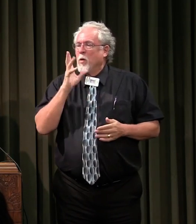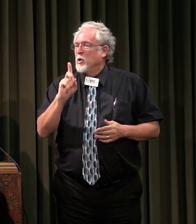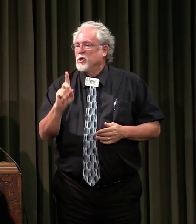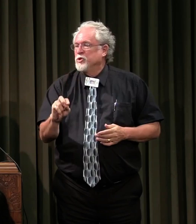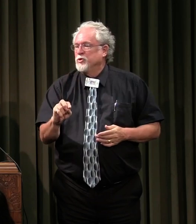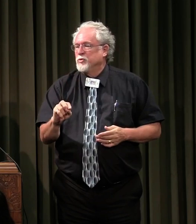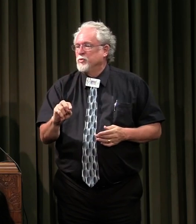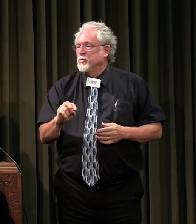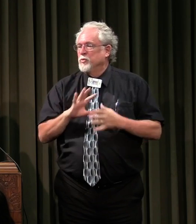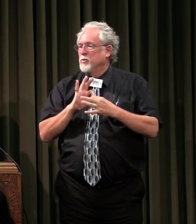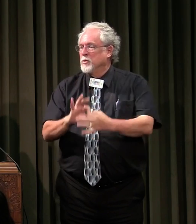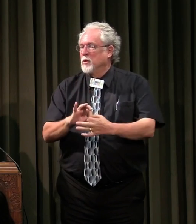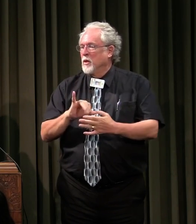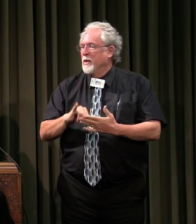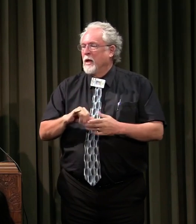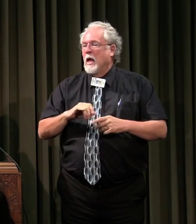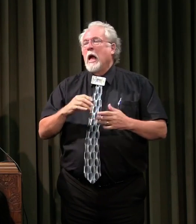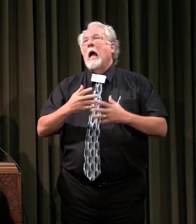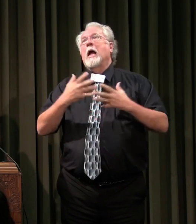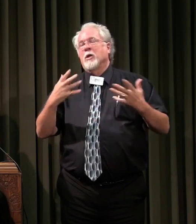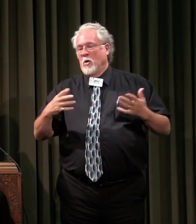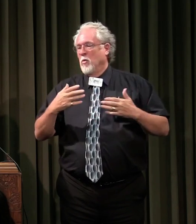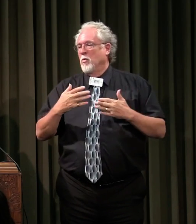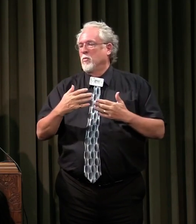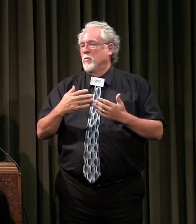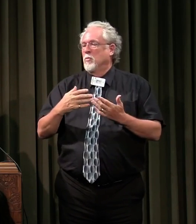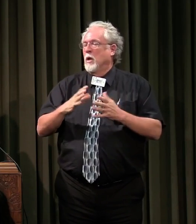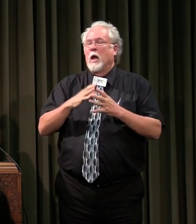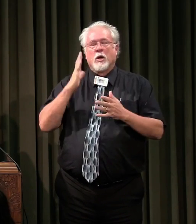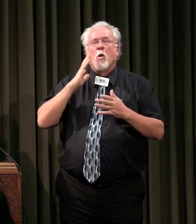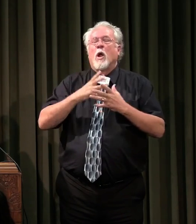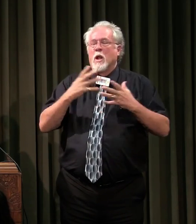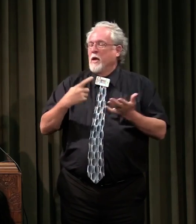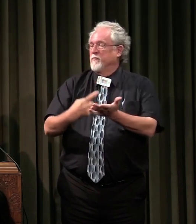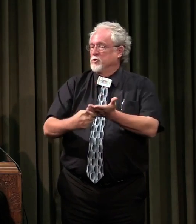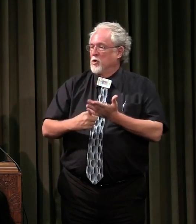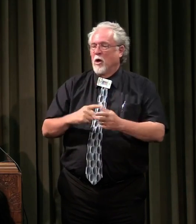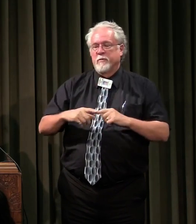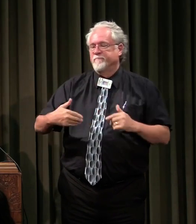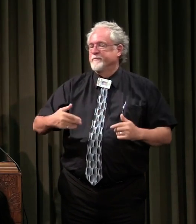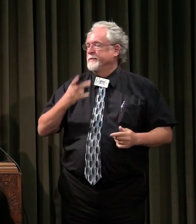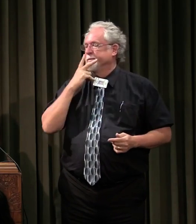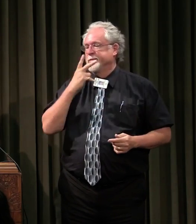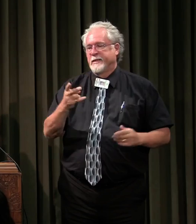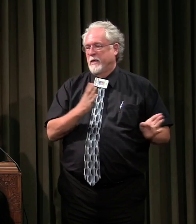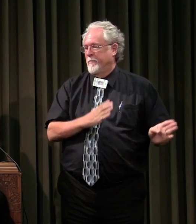regard I know that there's a lot of talk I haven't seen a real plan yet and of